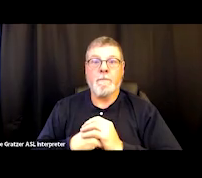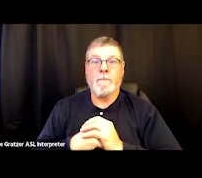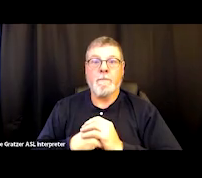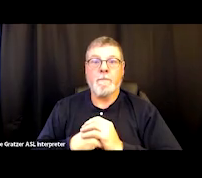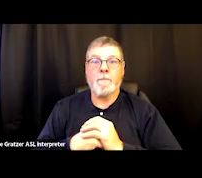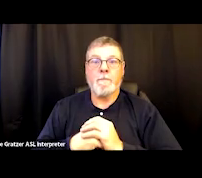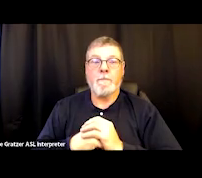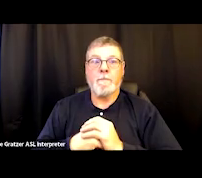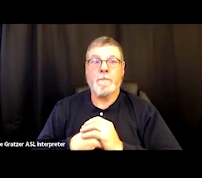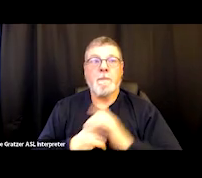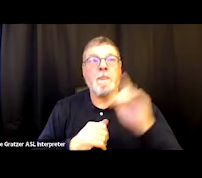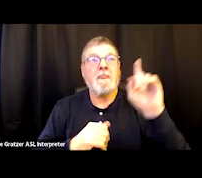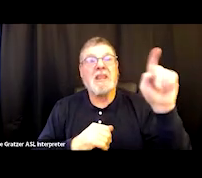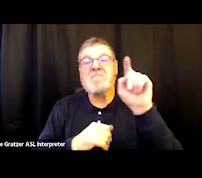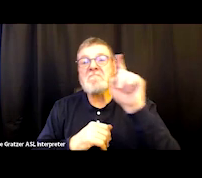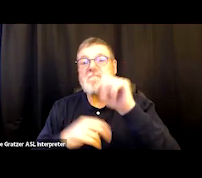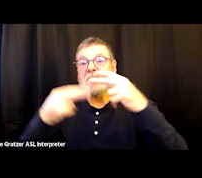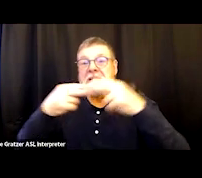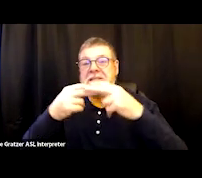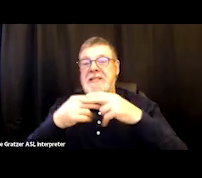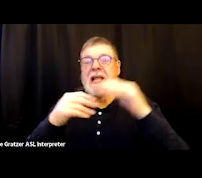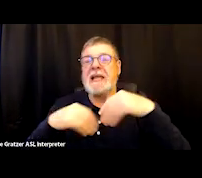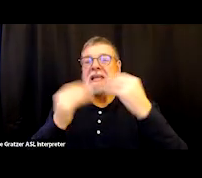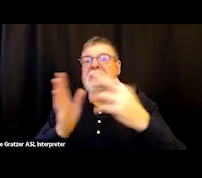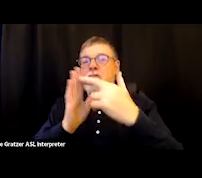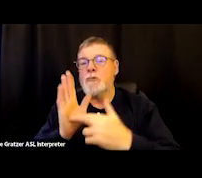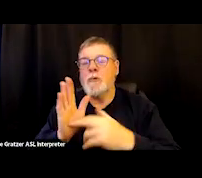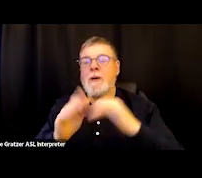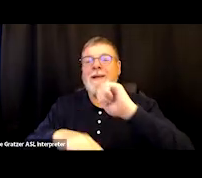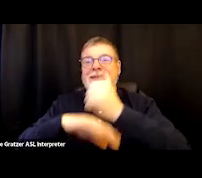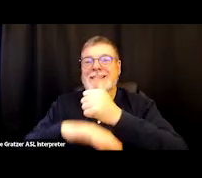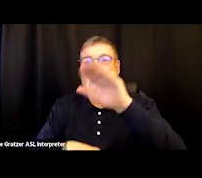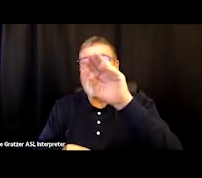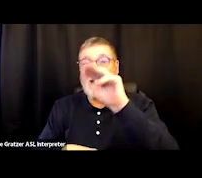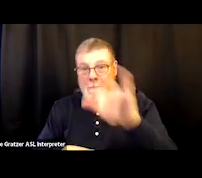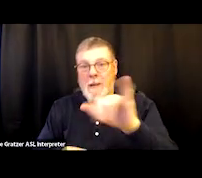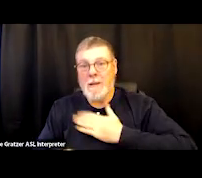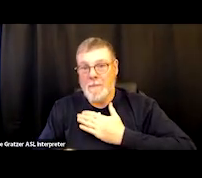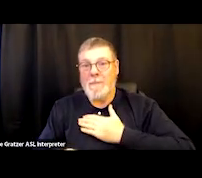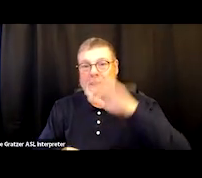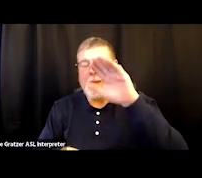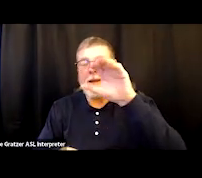These couple slides just provide some guidance in terms of creating a my Social Security account or helping your applicant